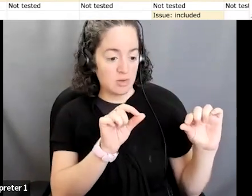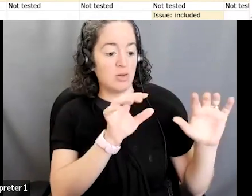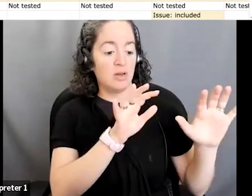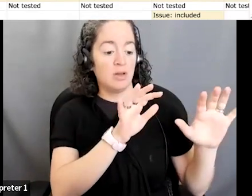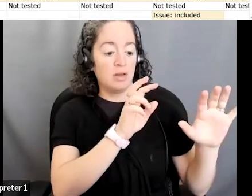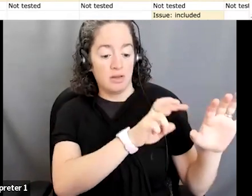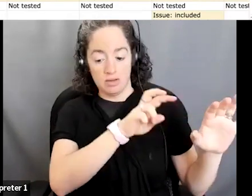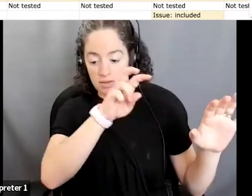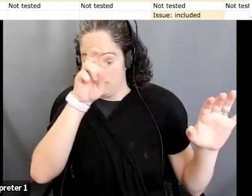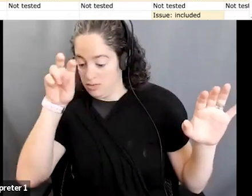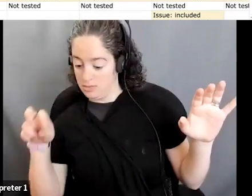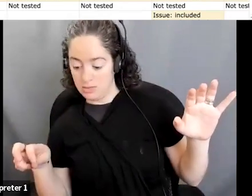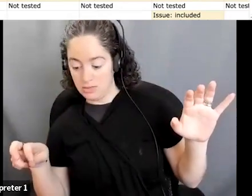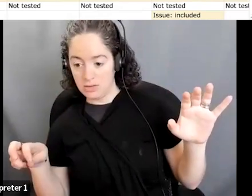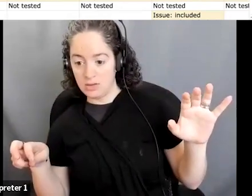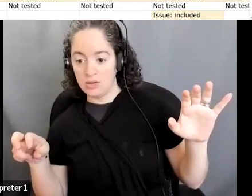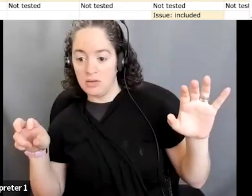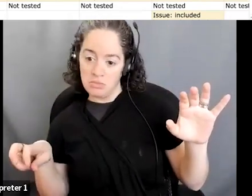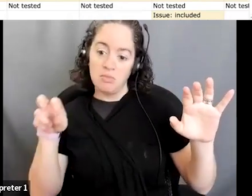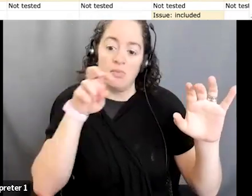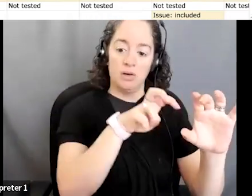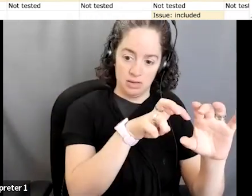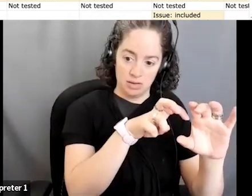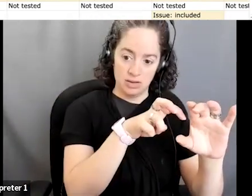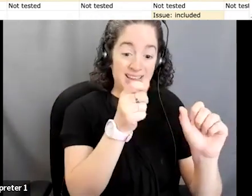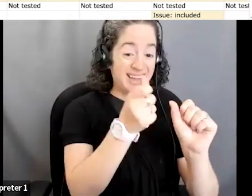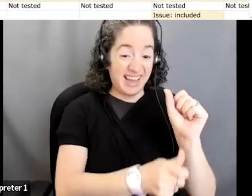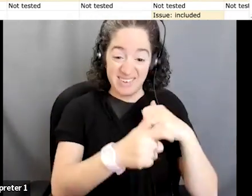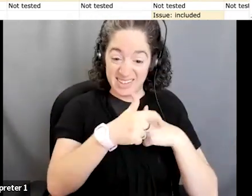on every single key press in the field that we were now active,